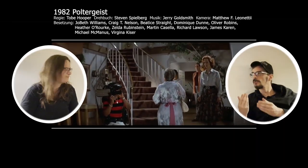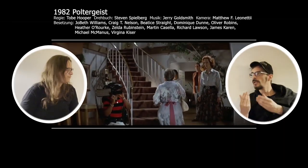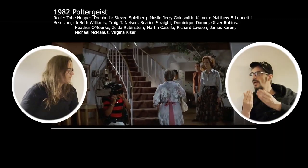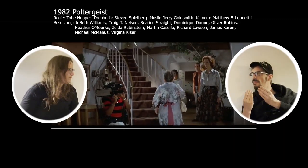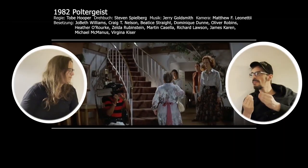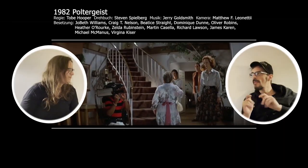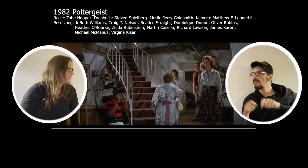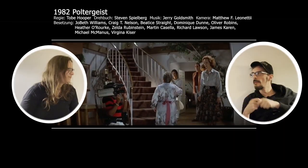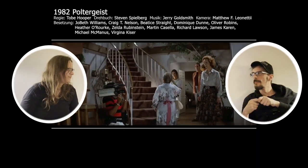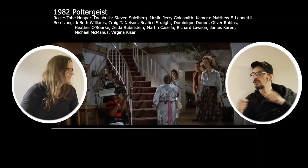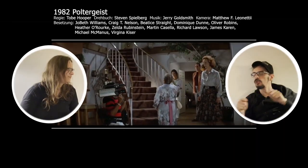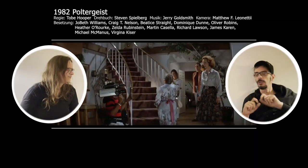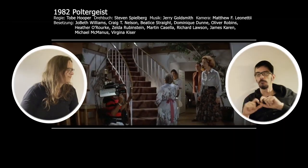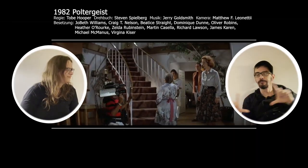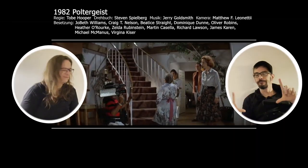This is a modest scam.